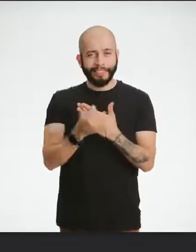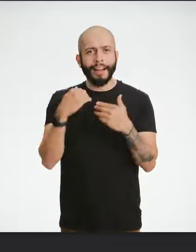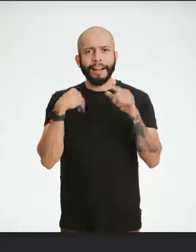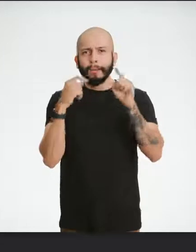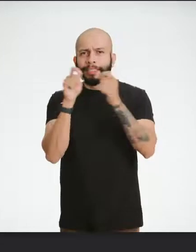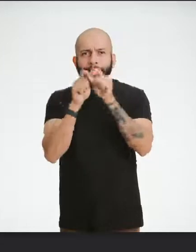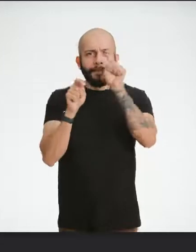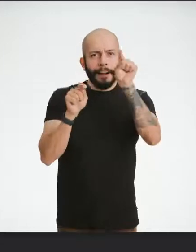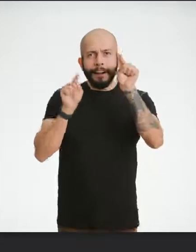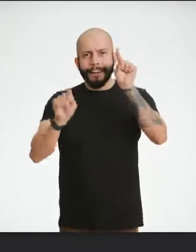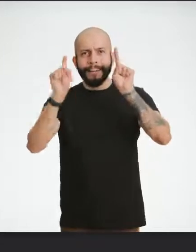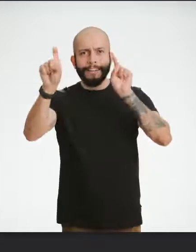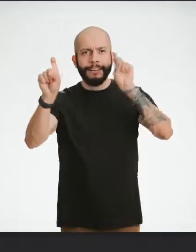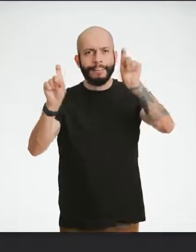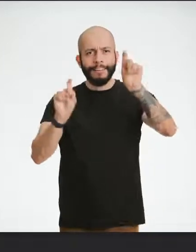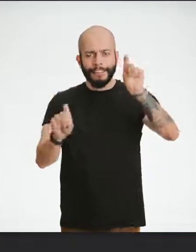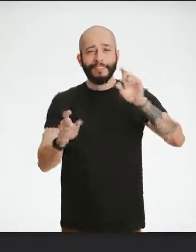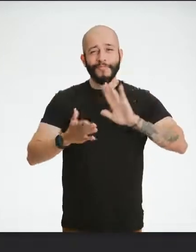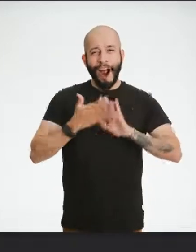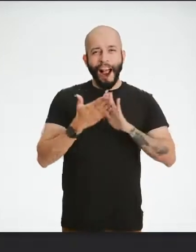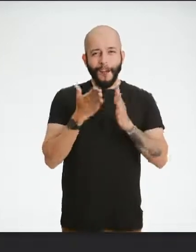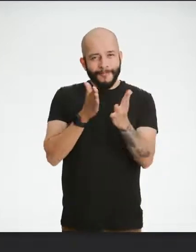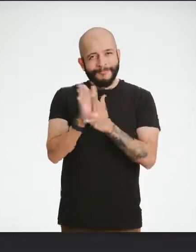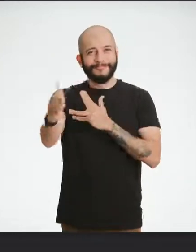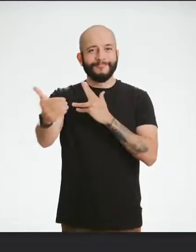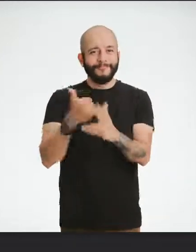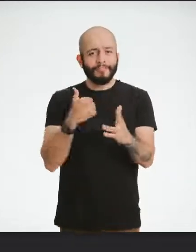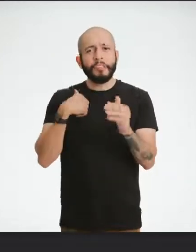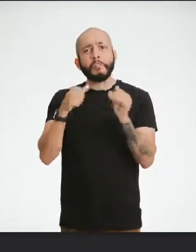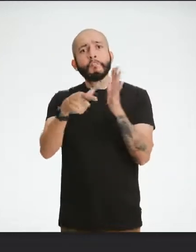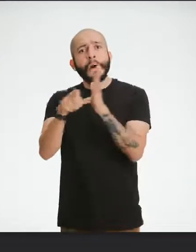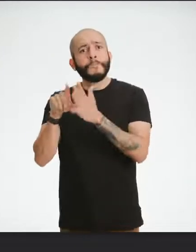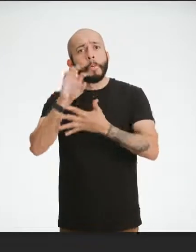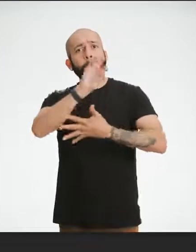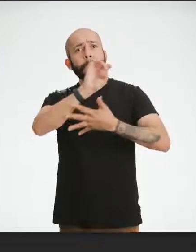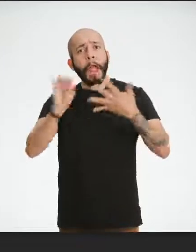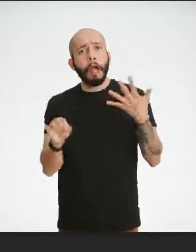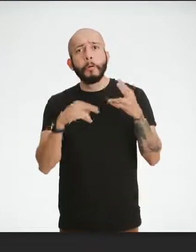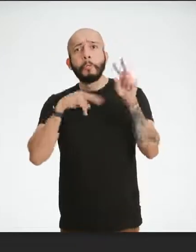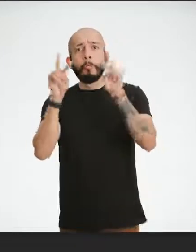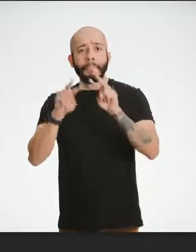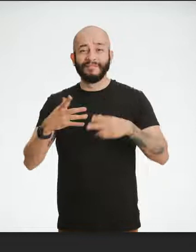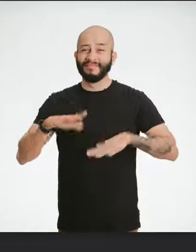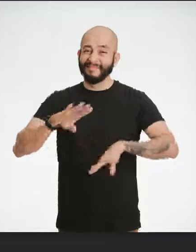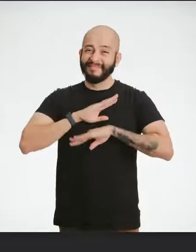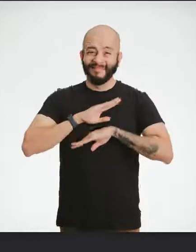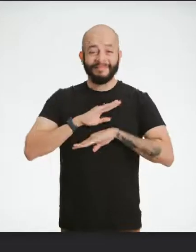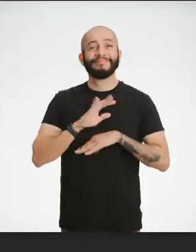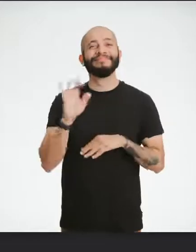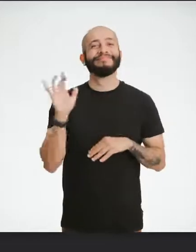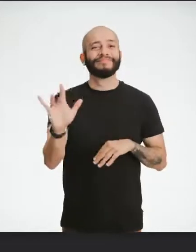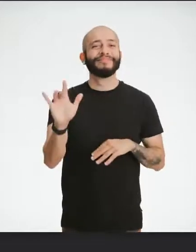I can select any number of targets. I'll run it on everything. And I can review the plugin's code if I want. I'm all set.